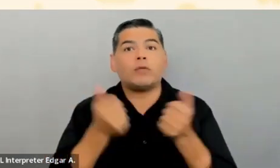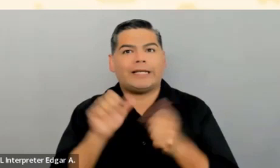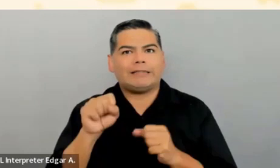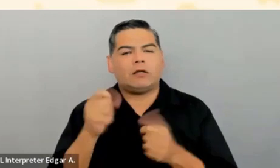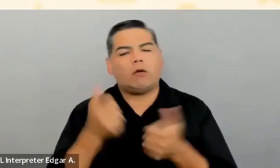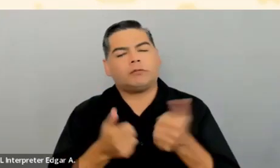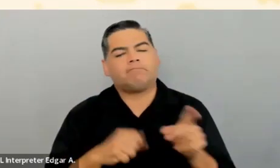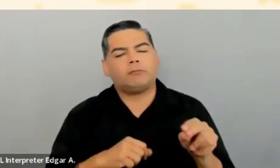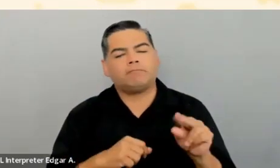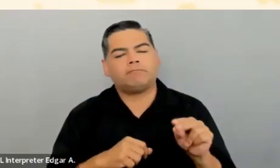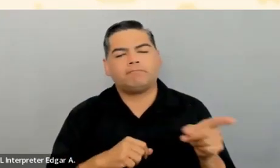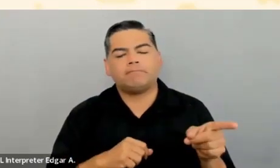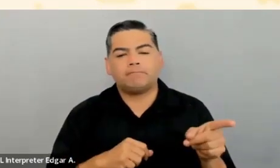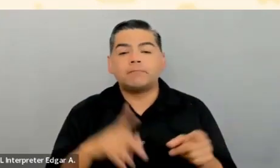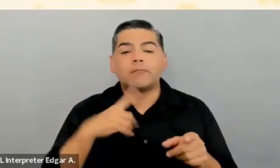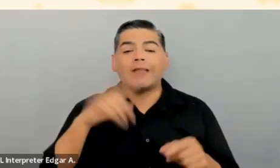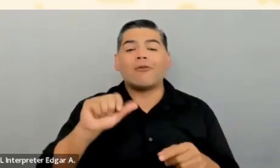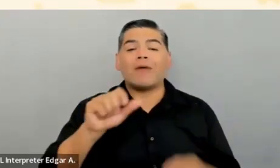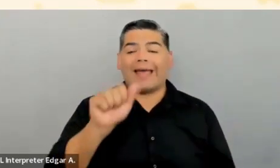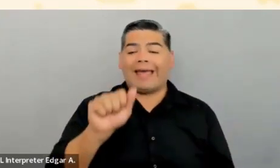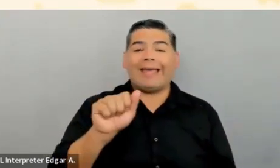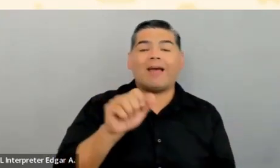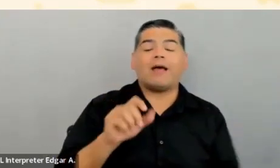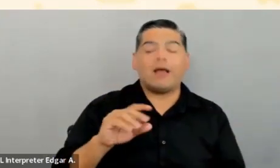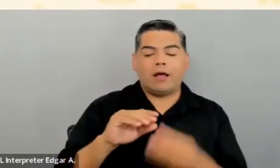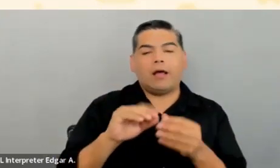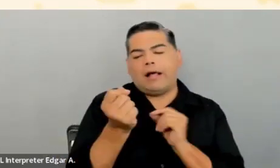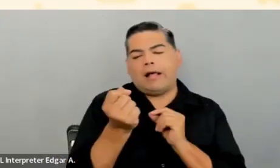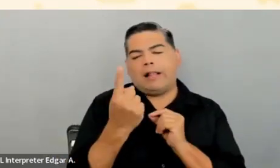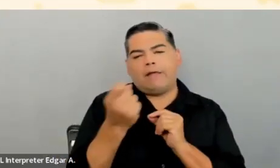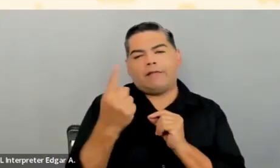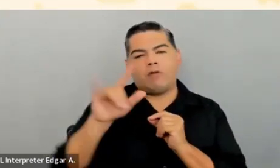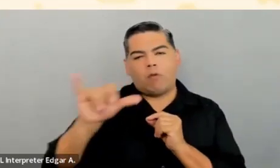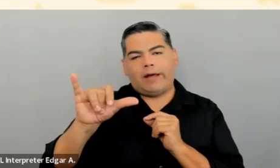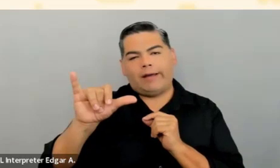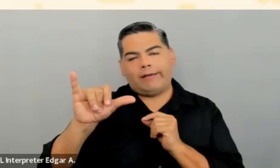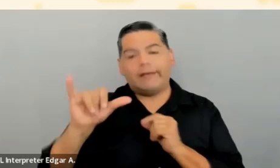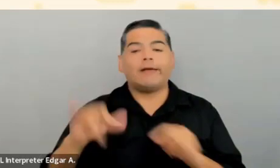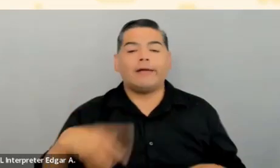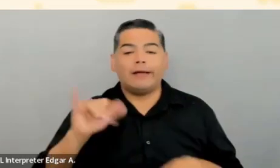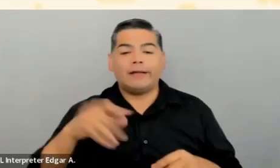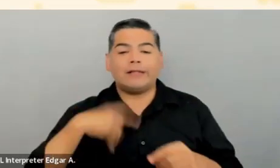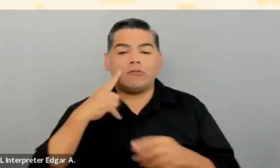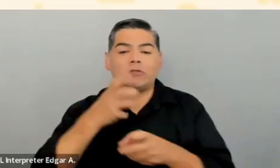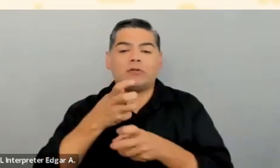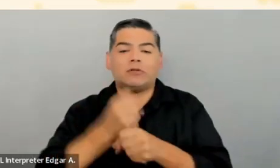And then A11Y, which is an abbreviation for accessibility. If I remember correctly, it came out of Twitter